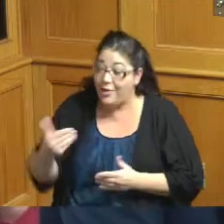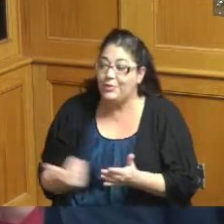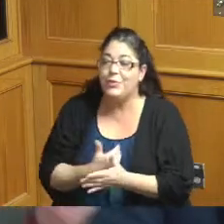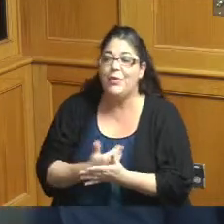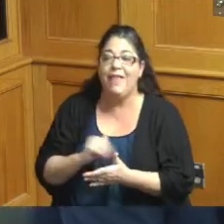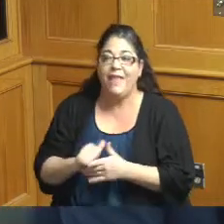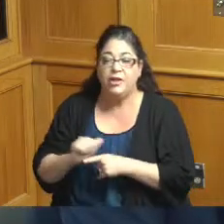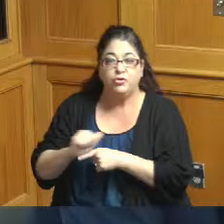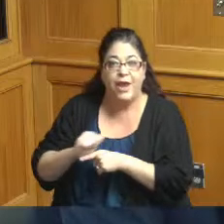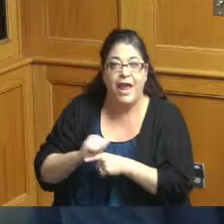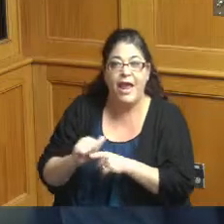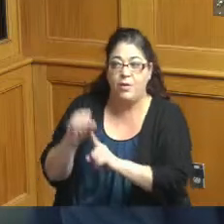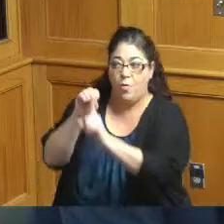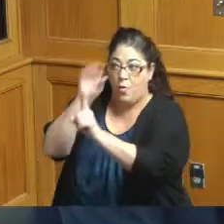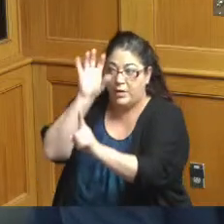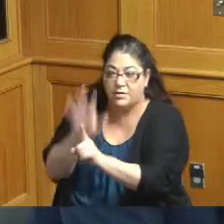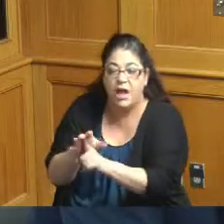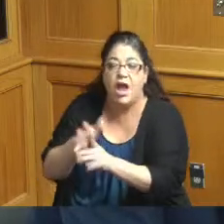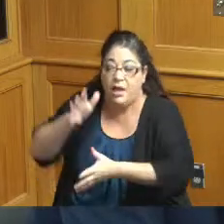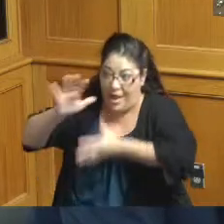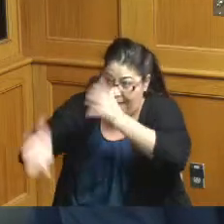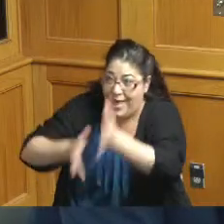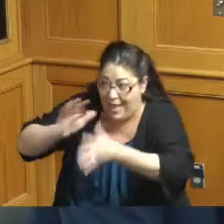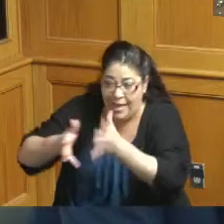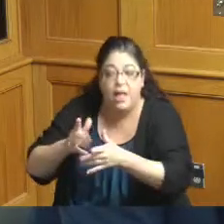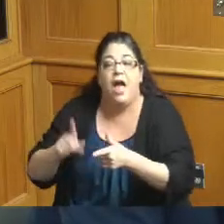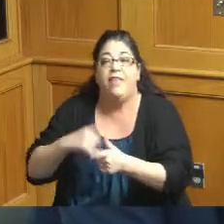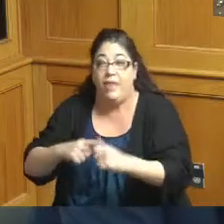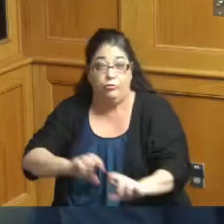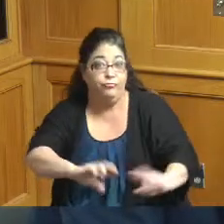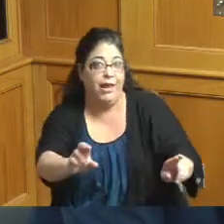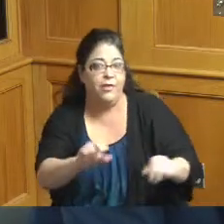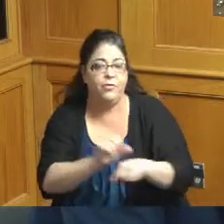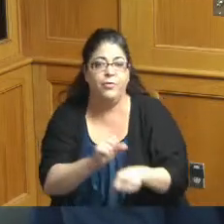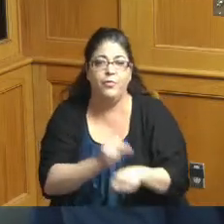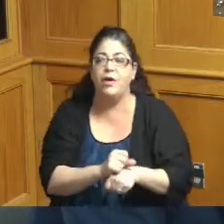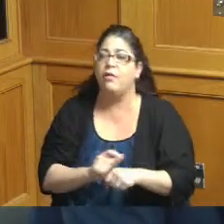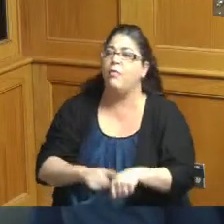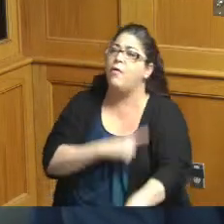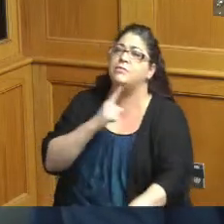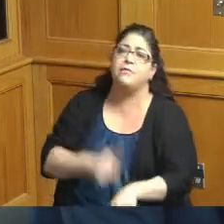it's safe to say having just been one of those new employees it takes a long time to really learn a